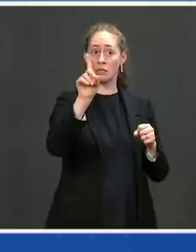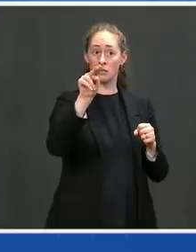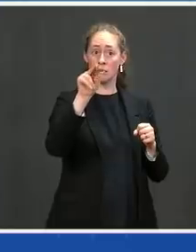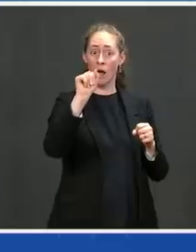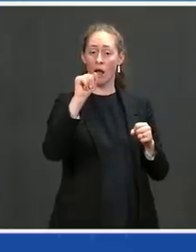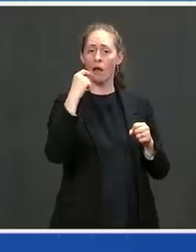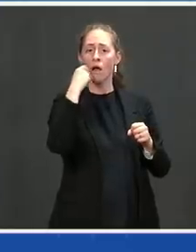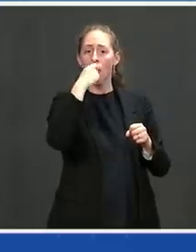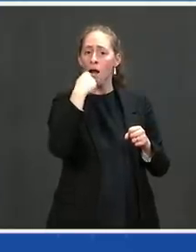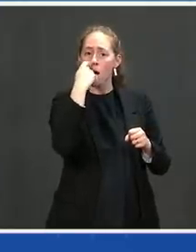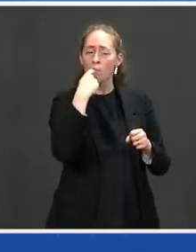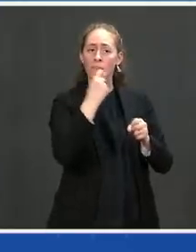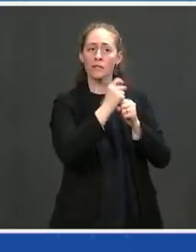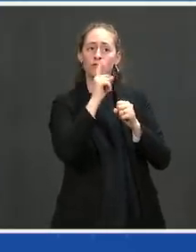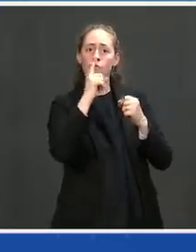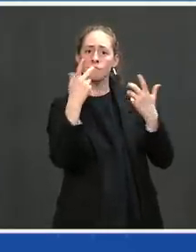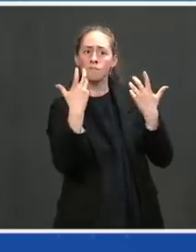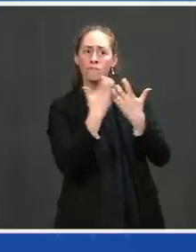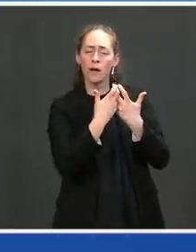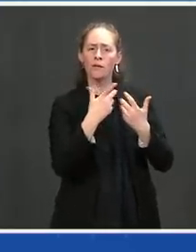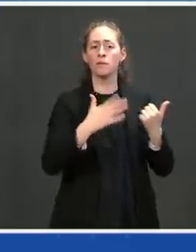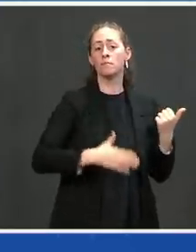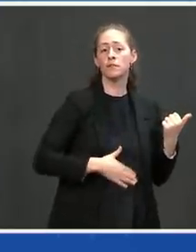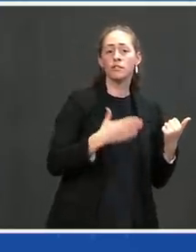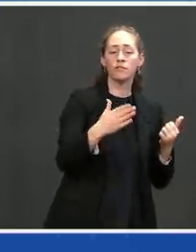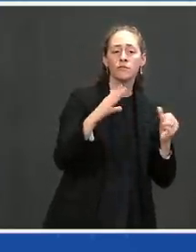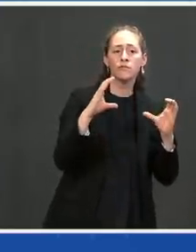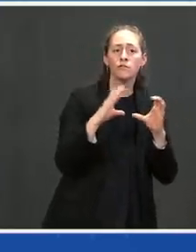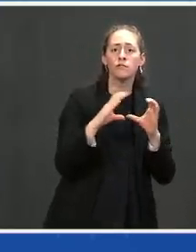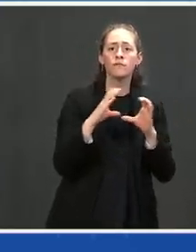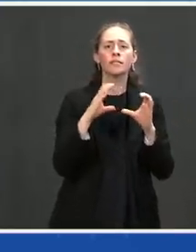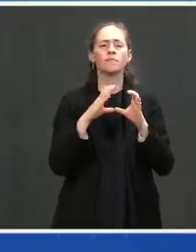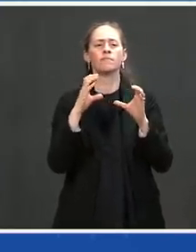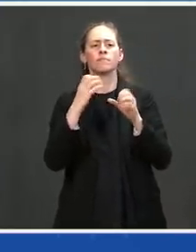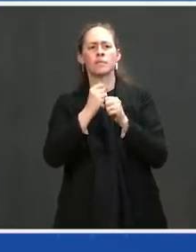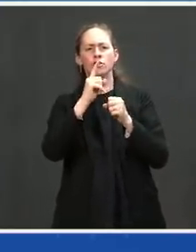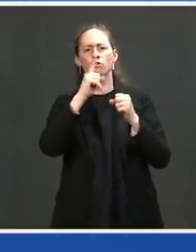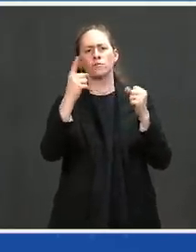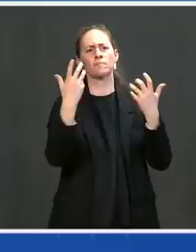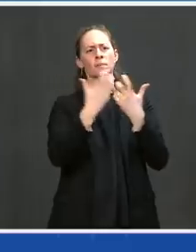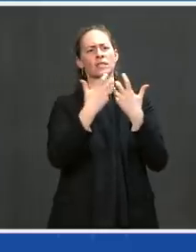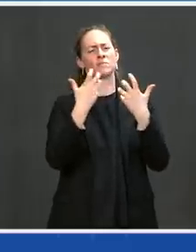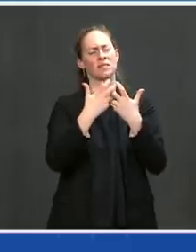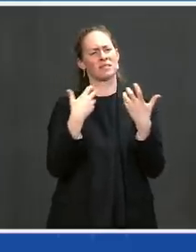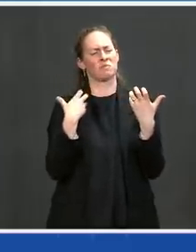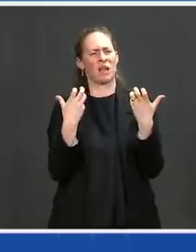So, I want to do this as quickly as humanly possible